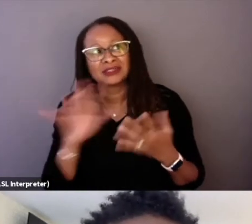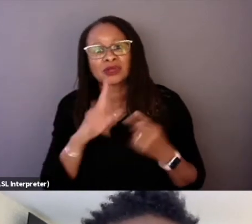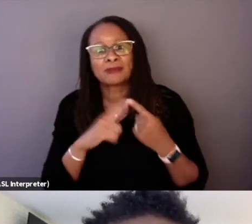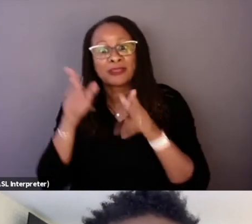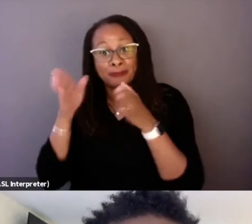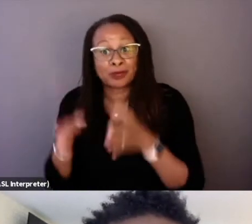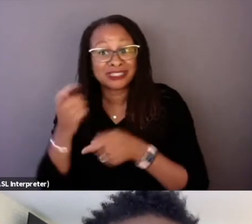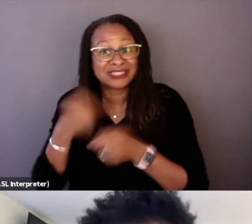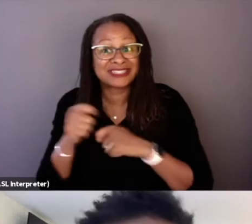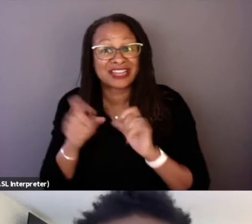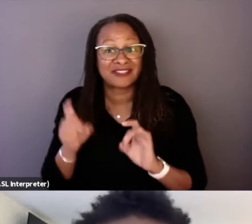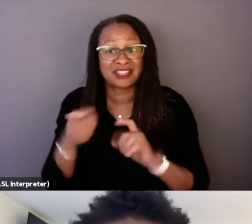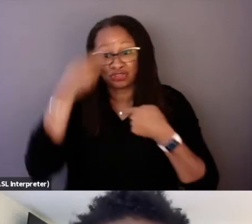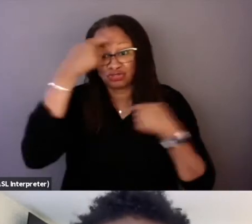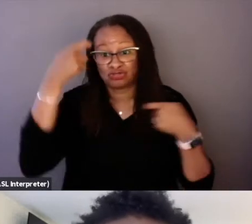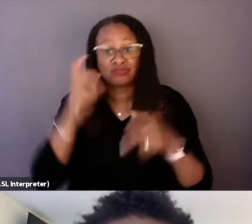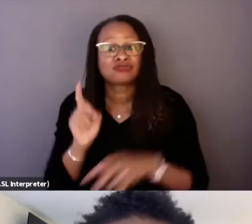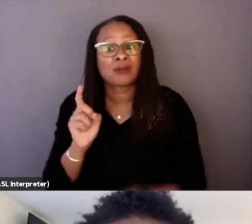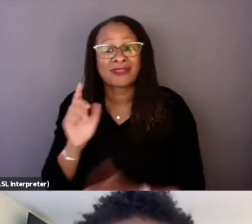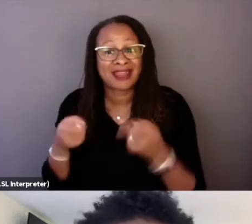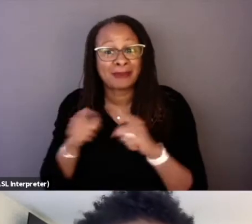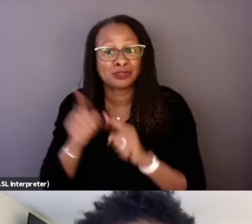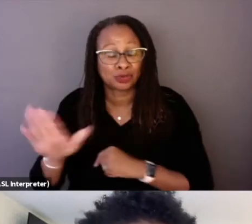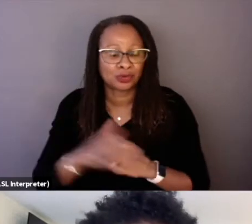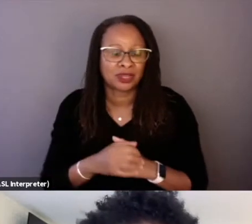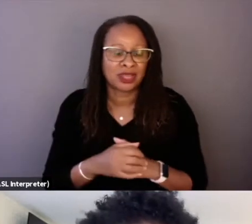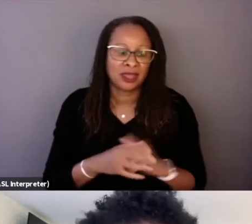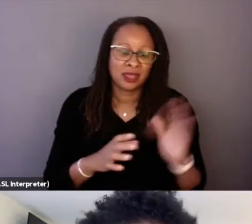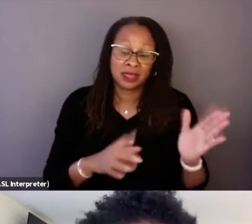it started with the interviews that we did,